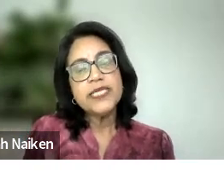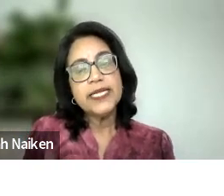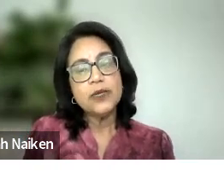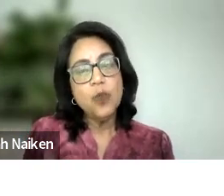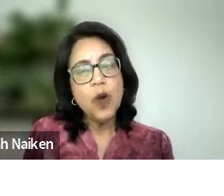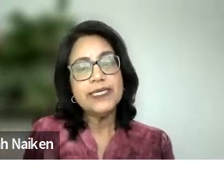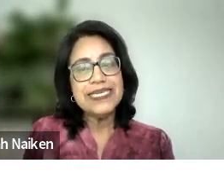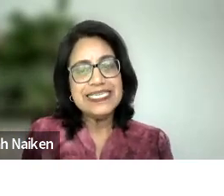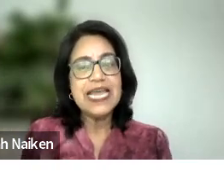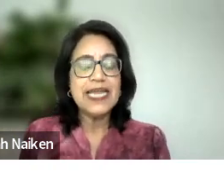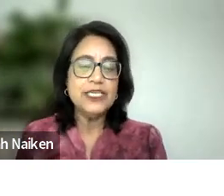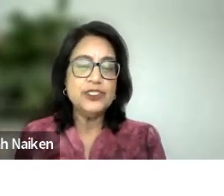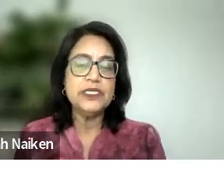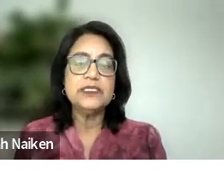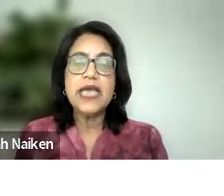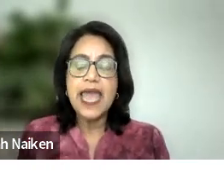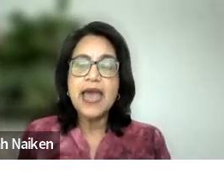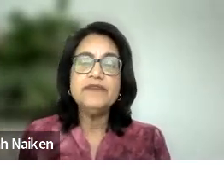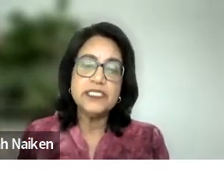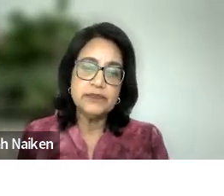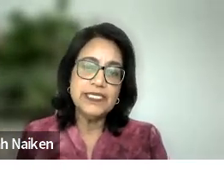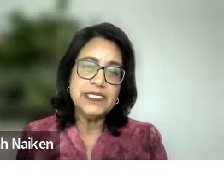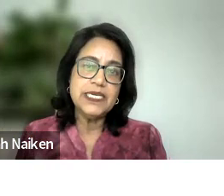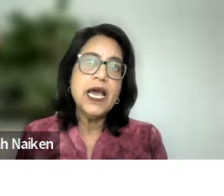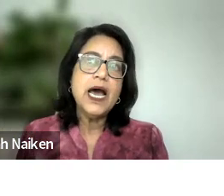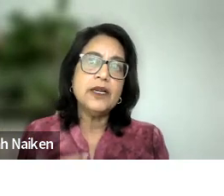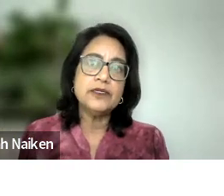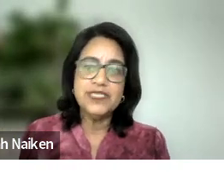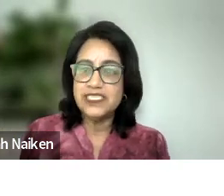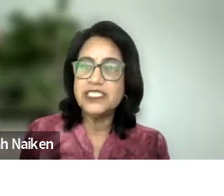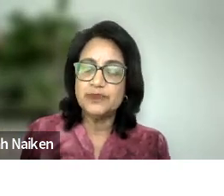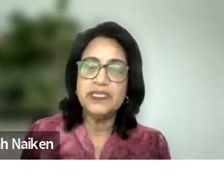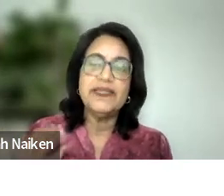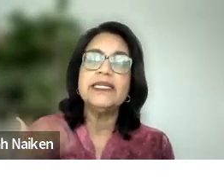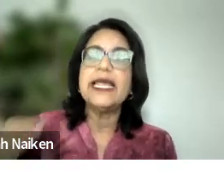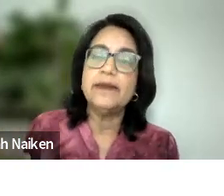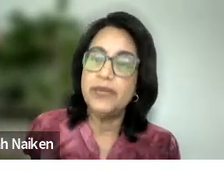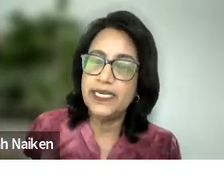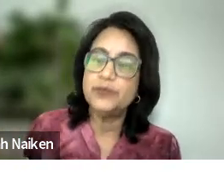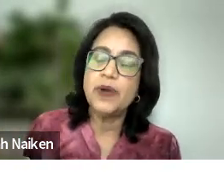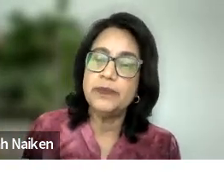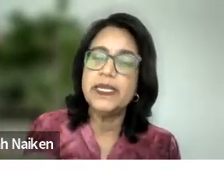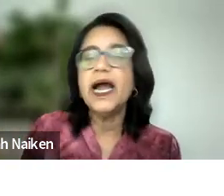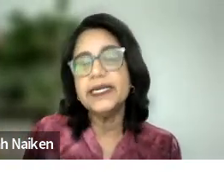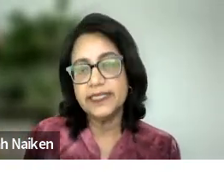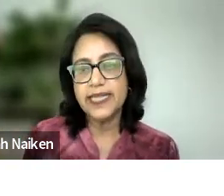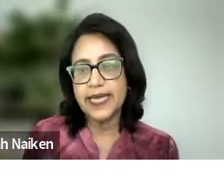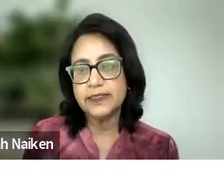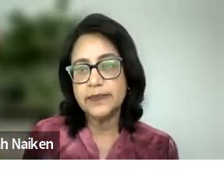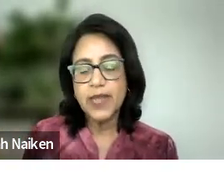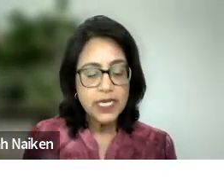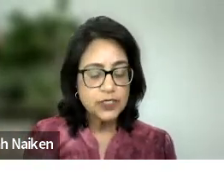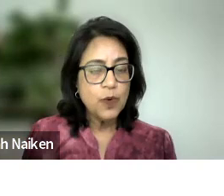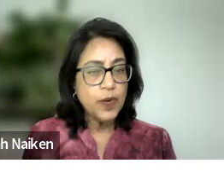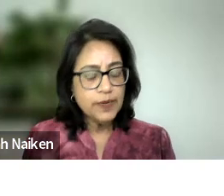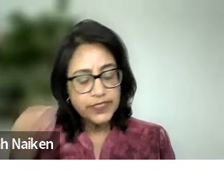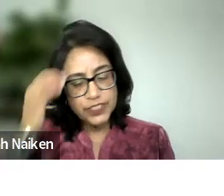There was mention that cultural stigmas among the Asian community, could prevent people from participating in these surveys.